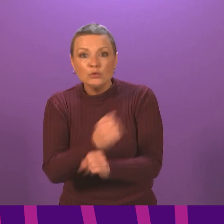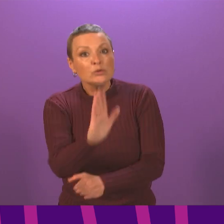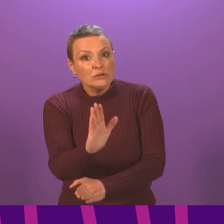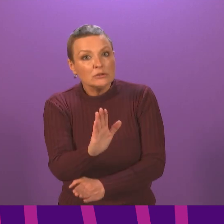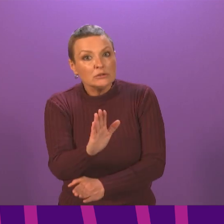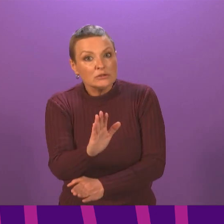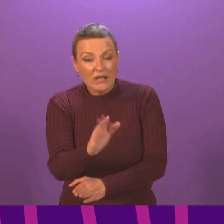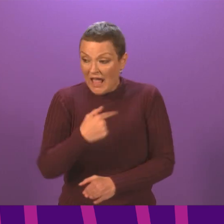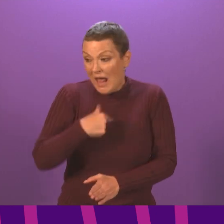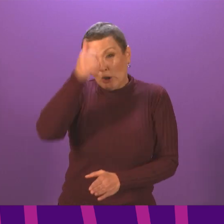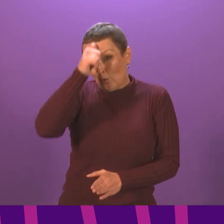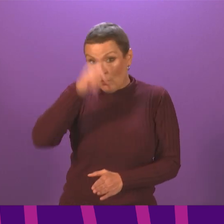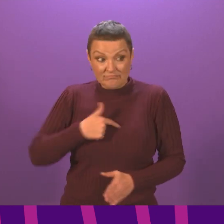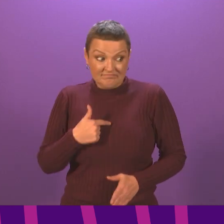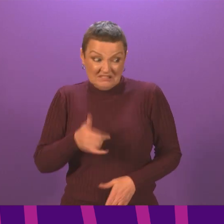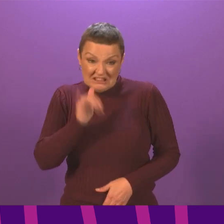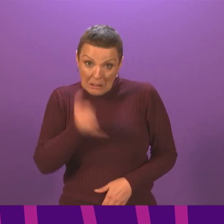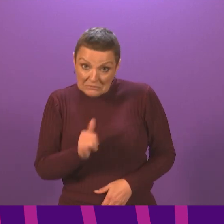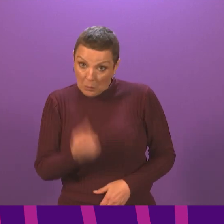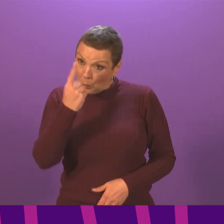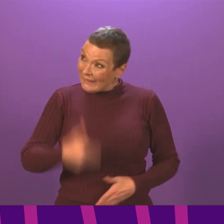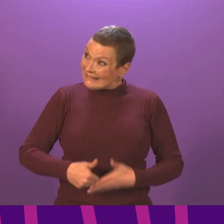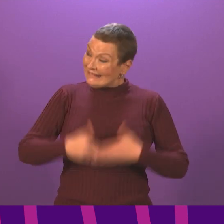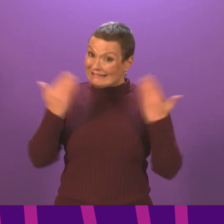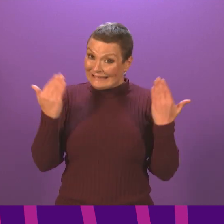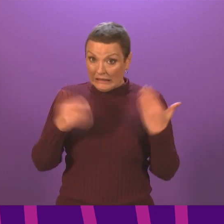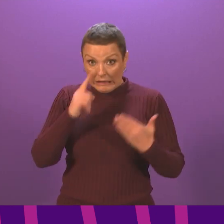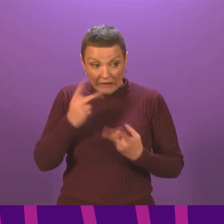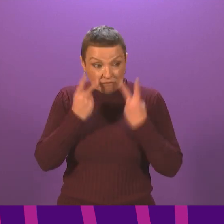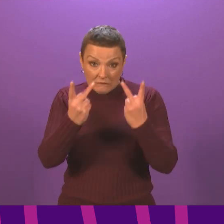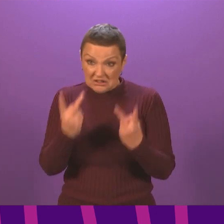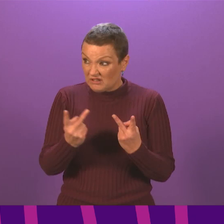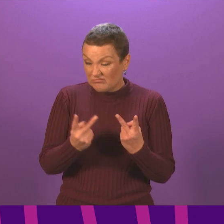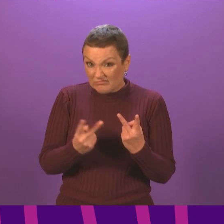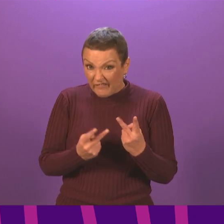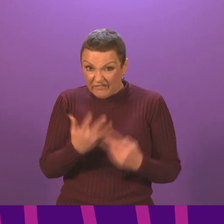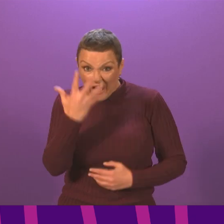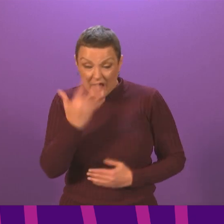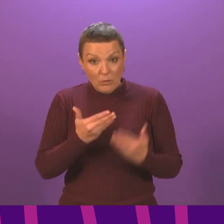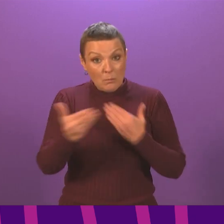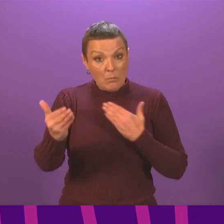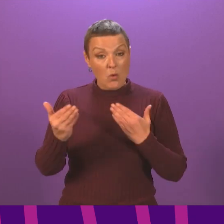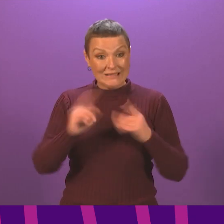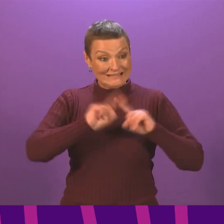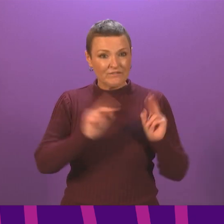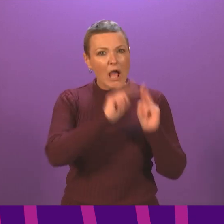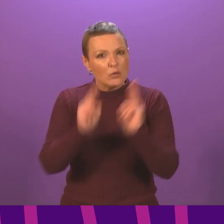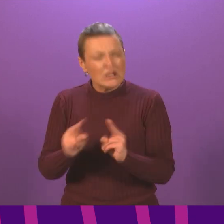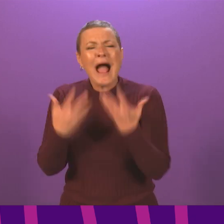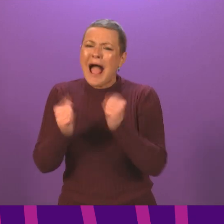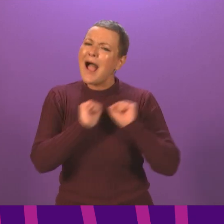that they will often visit five or possibly more homes in any one day, and they have arrangements